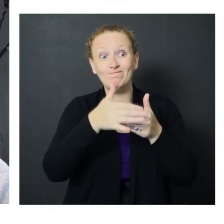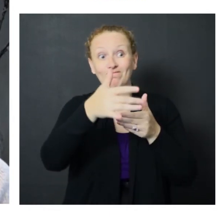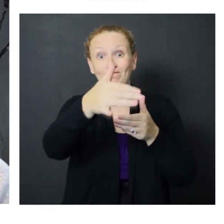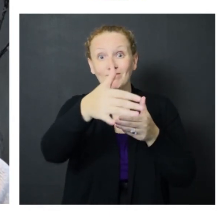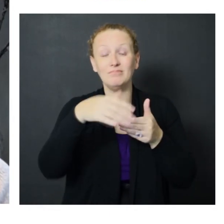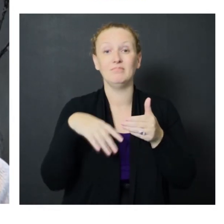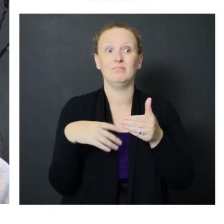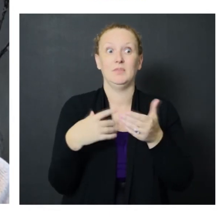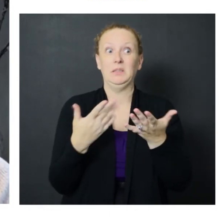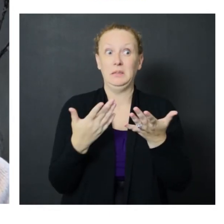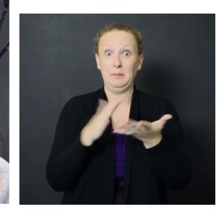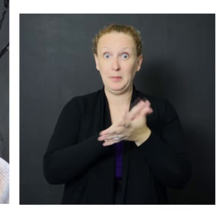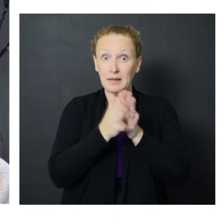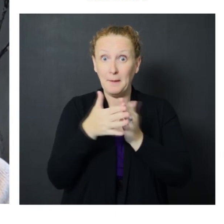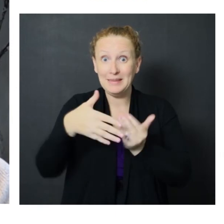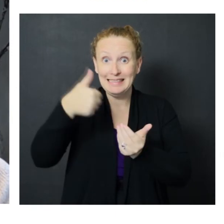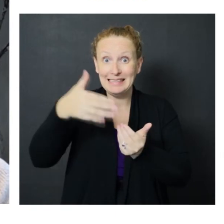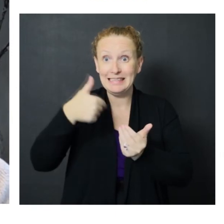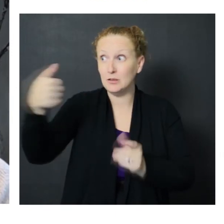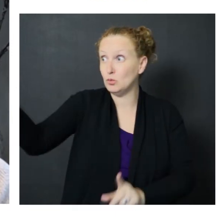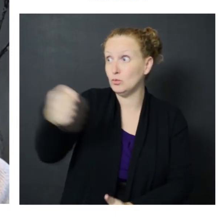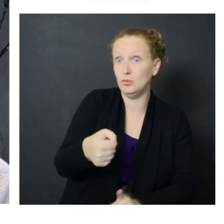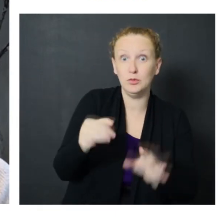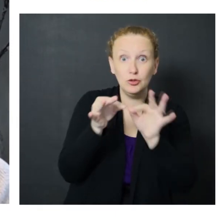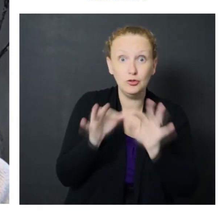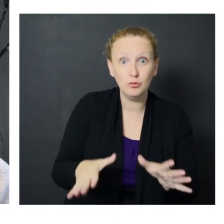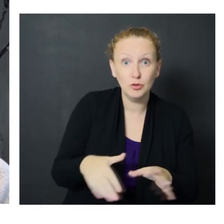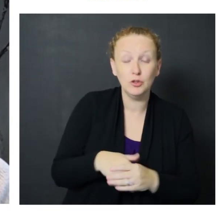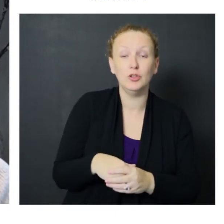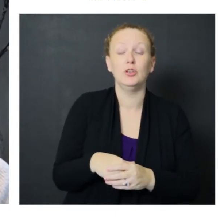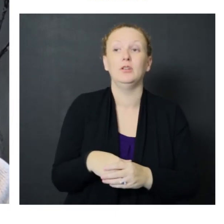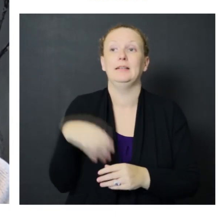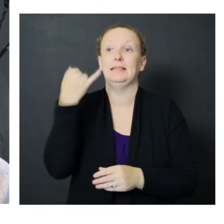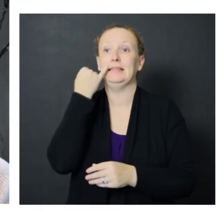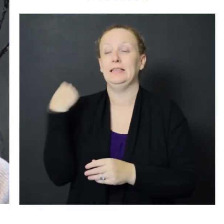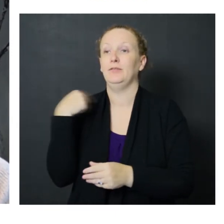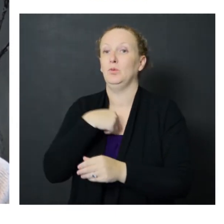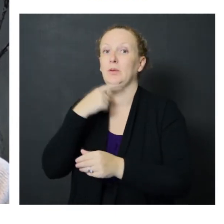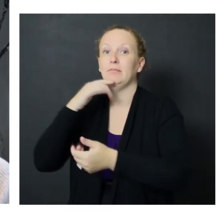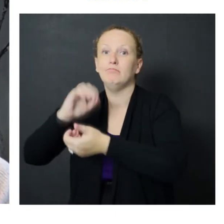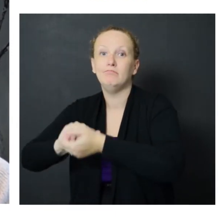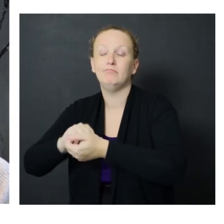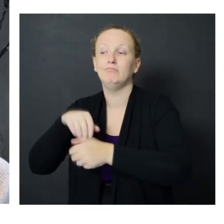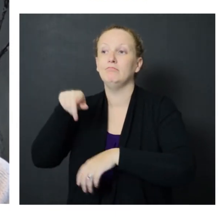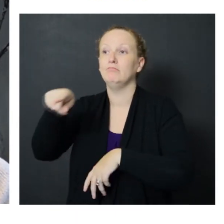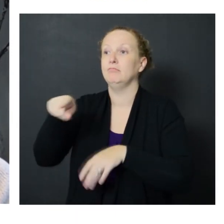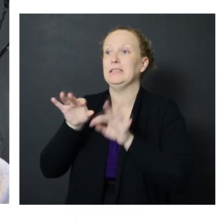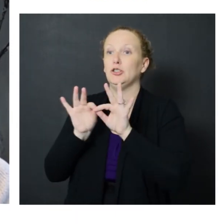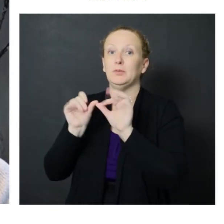when you work with language companies that, ah, very easy and just click away to add